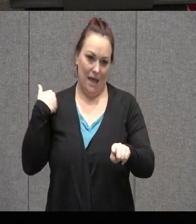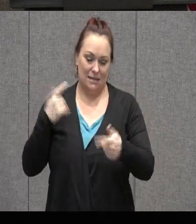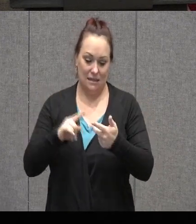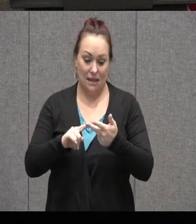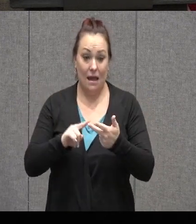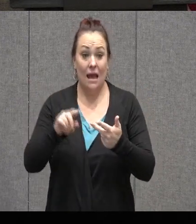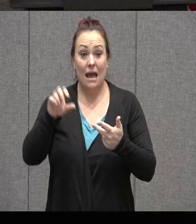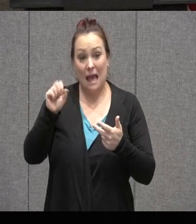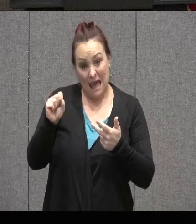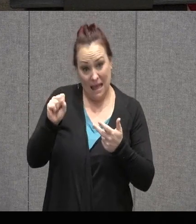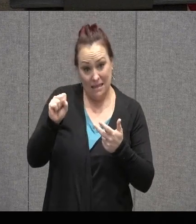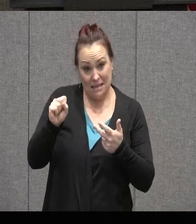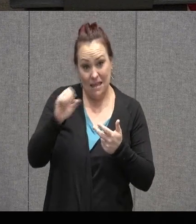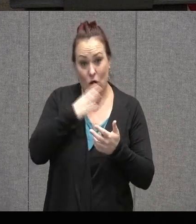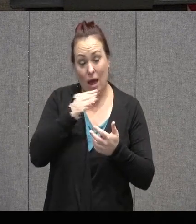s and e s means more than one,